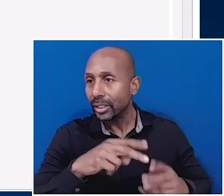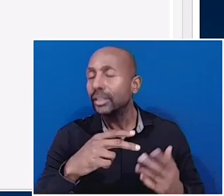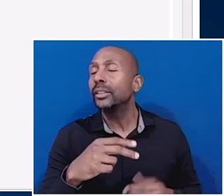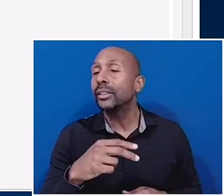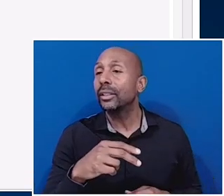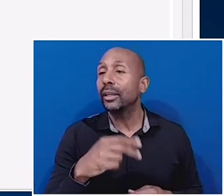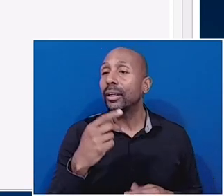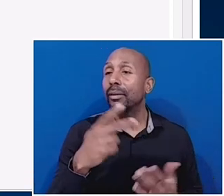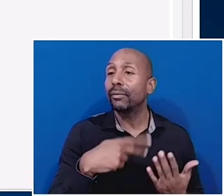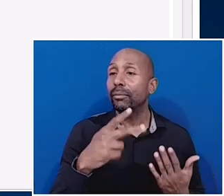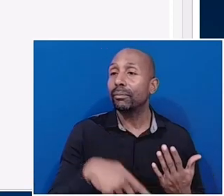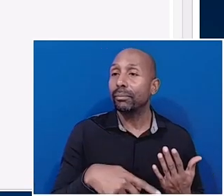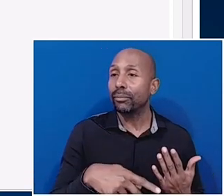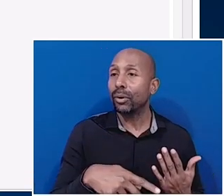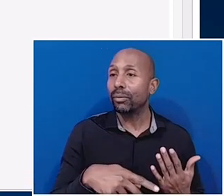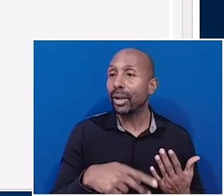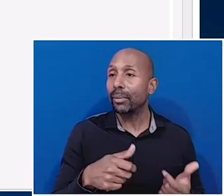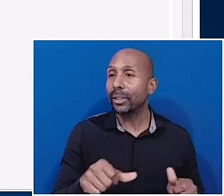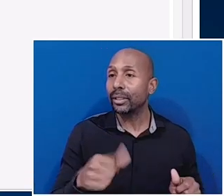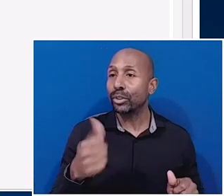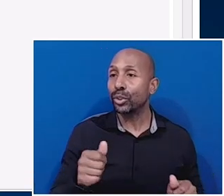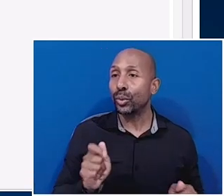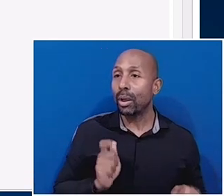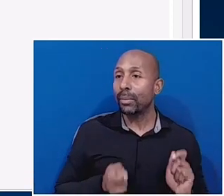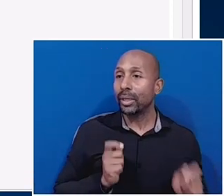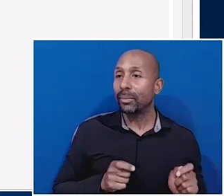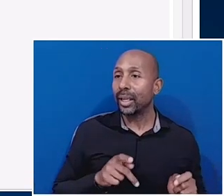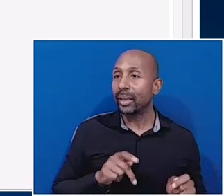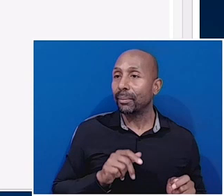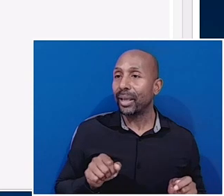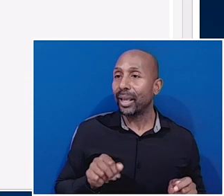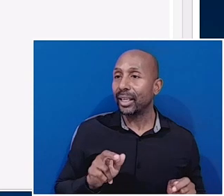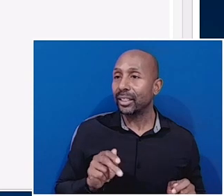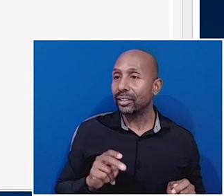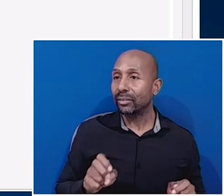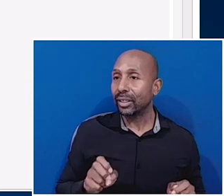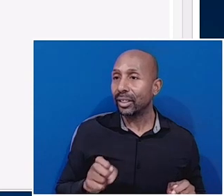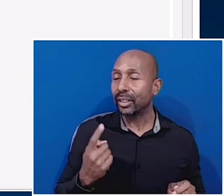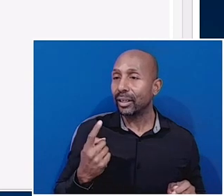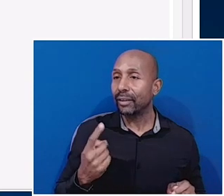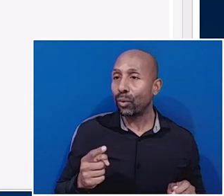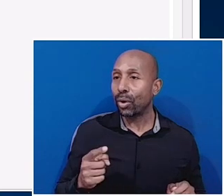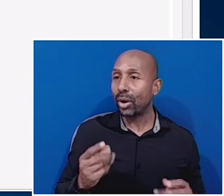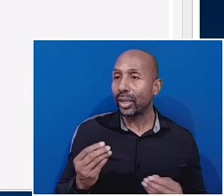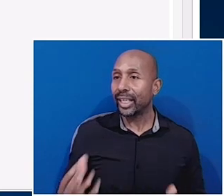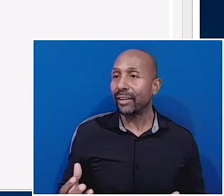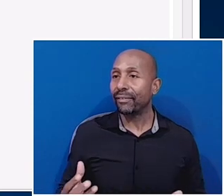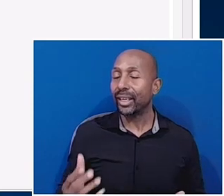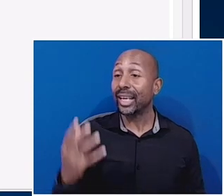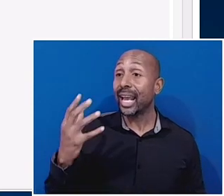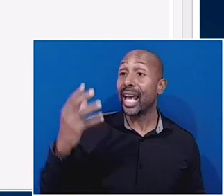manipulate their pass rates through administration of outside high stakes tests for what it's worth.